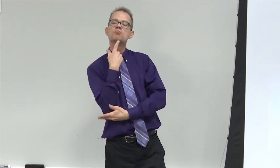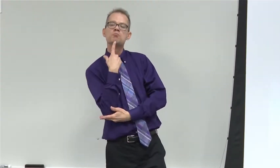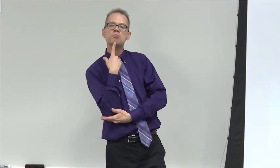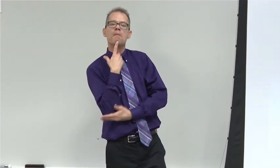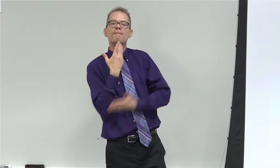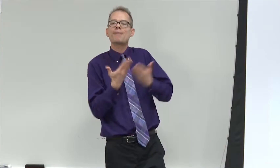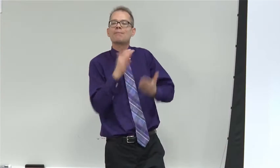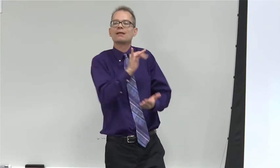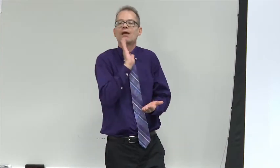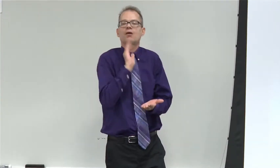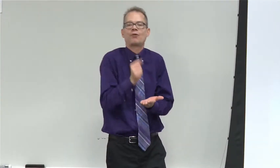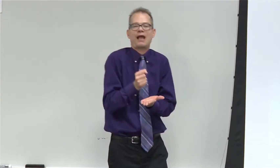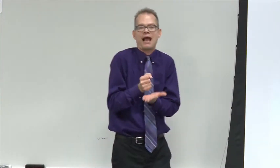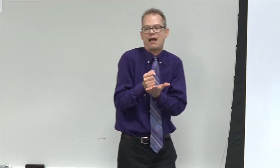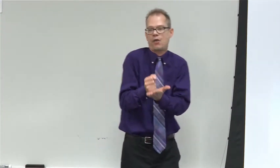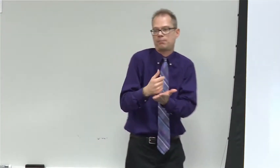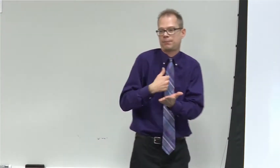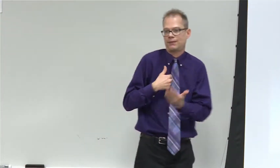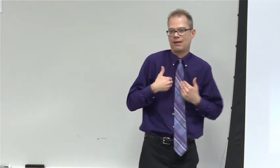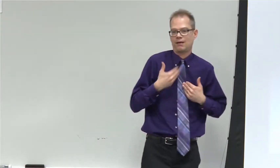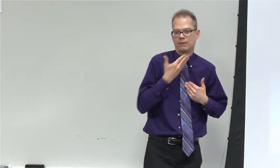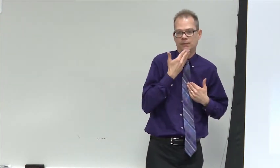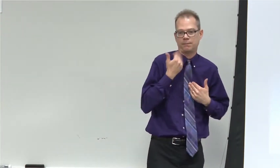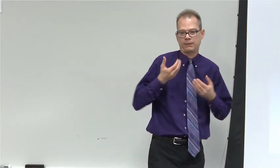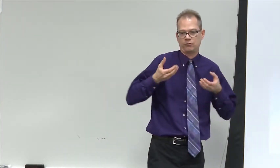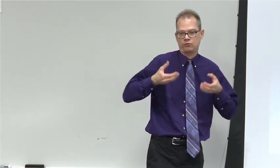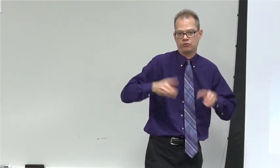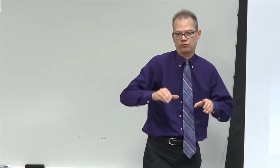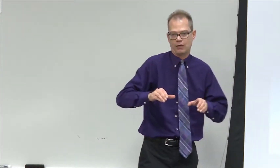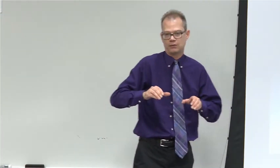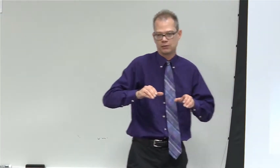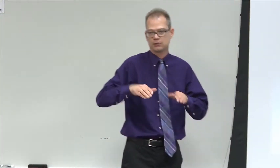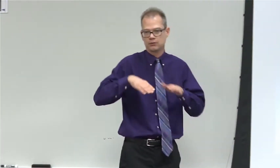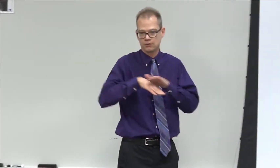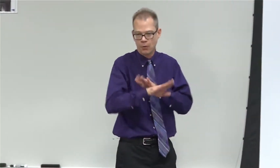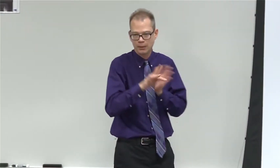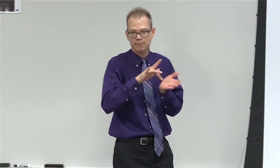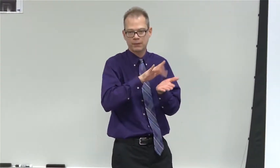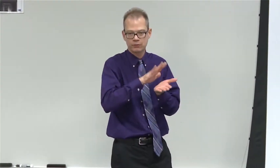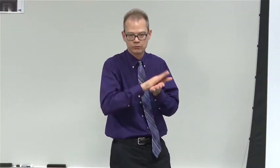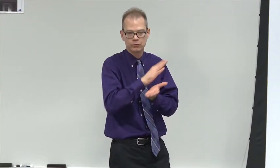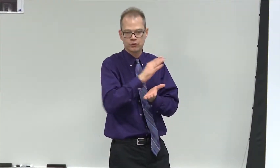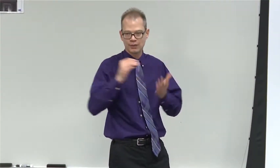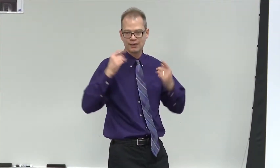and technology was very nascent at that time, and I decide that it might be a better chance